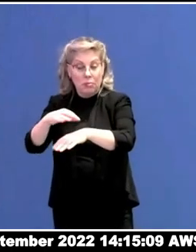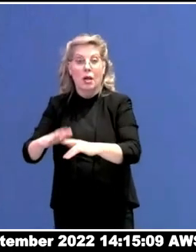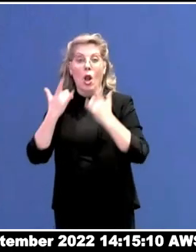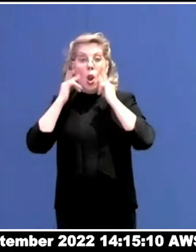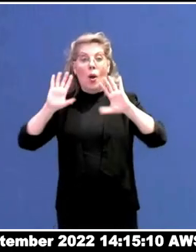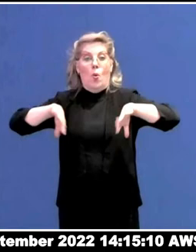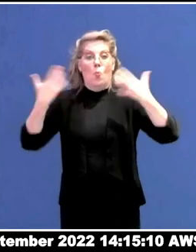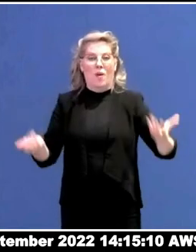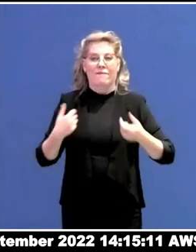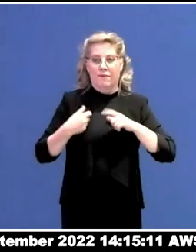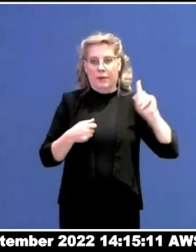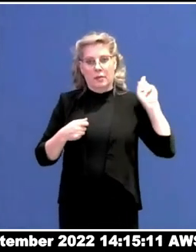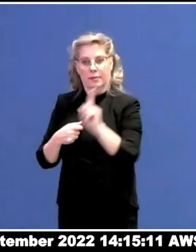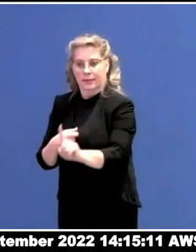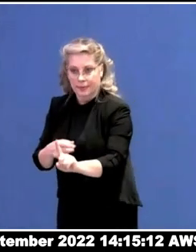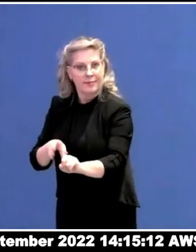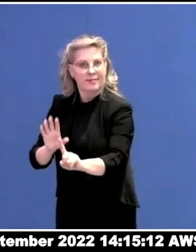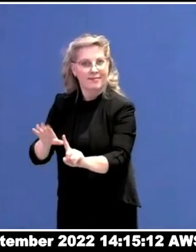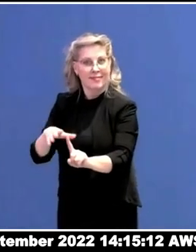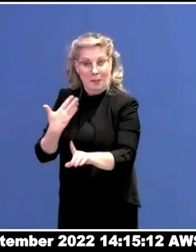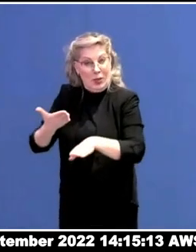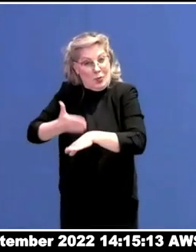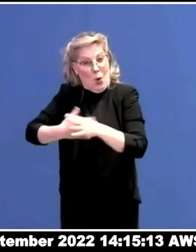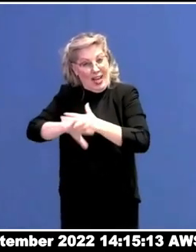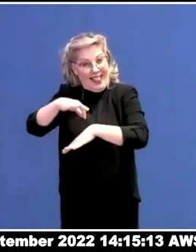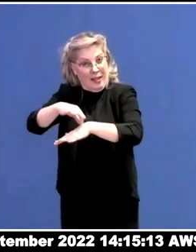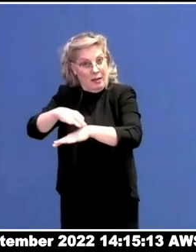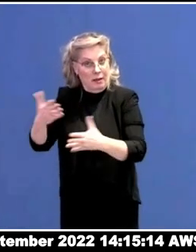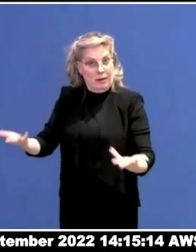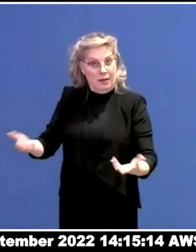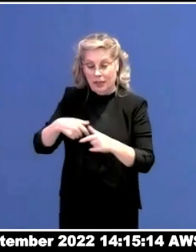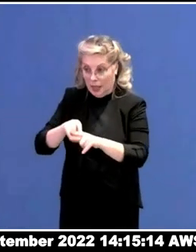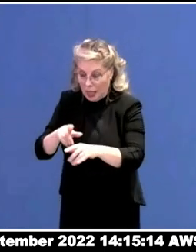the kind of coordinated response that the individual needs in prison or youth